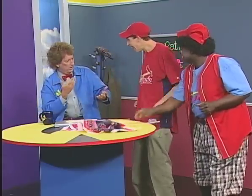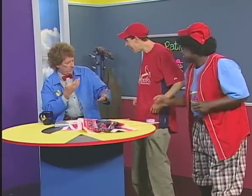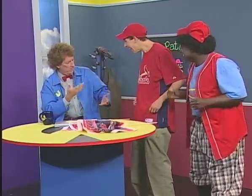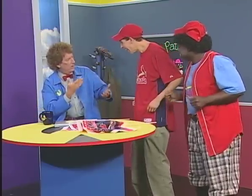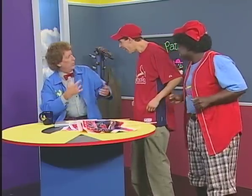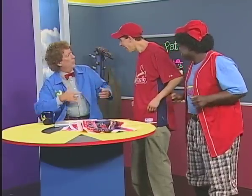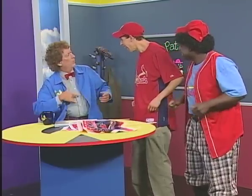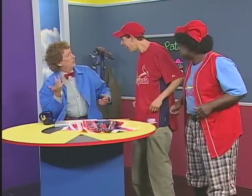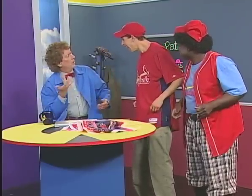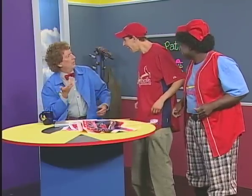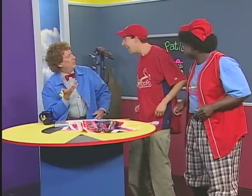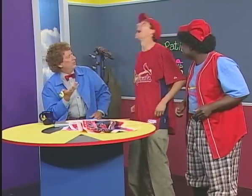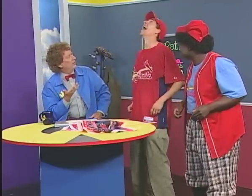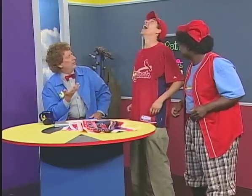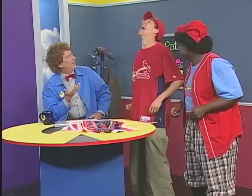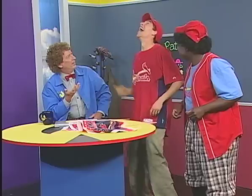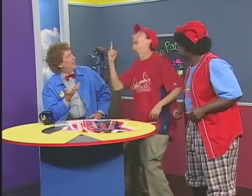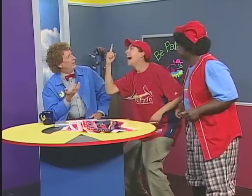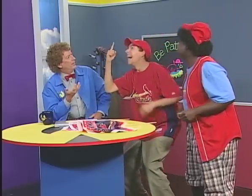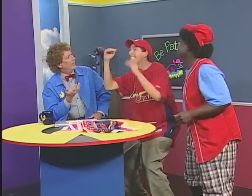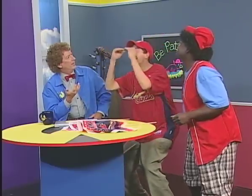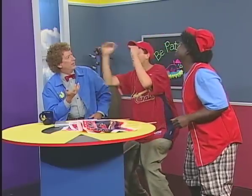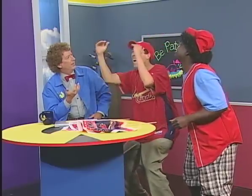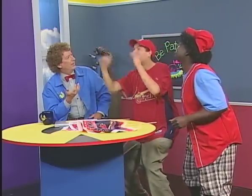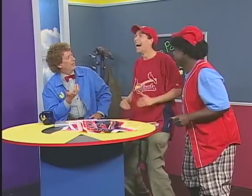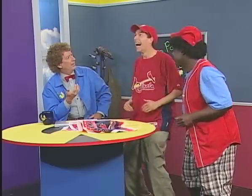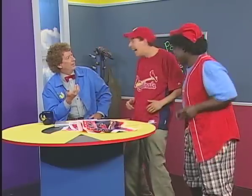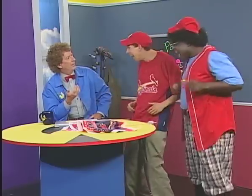WHAT'S UP? THE CEILING.